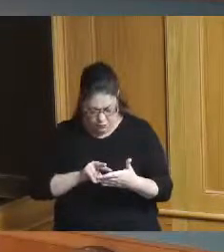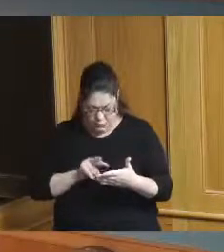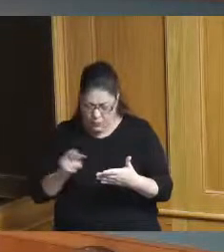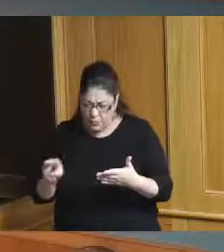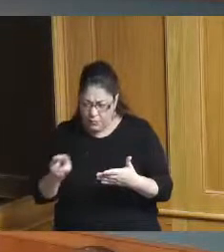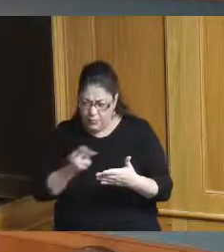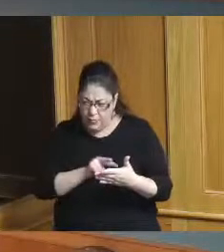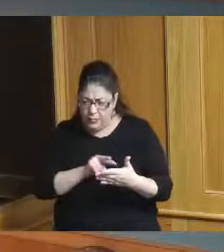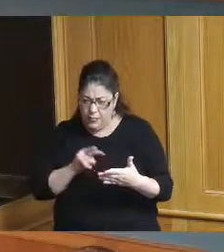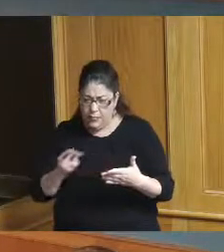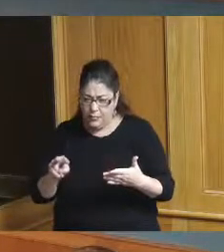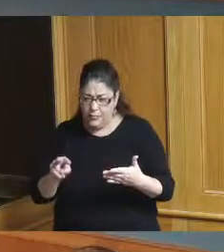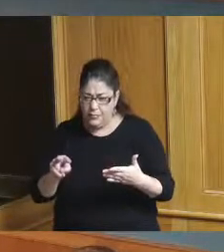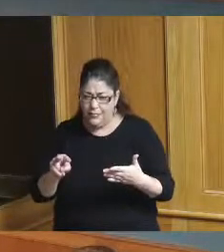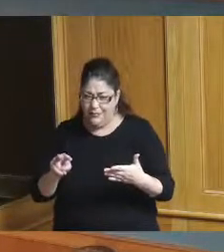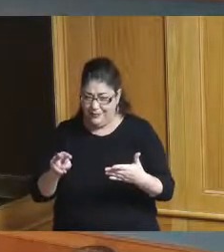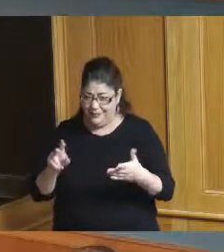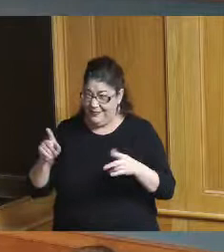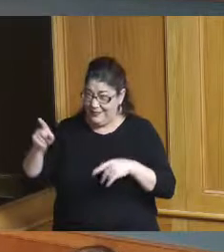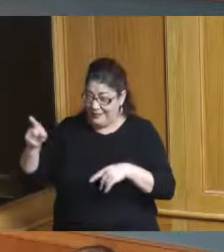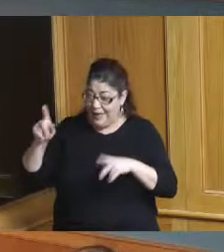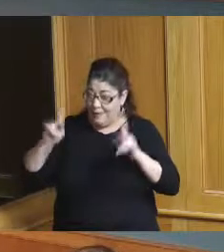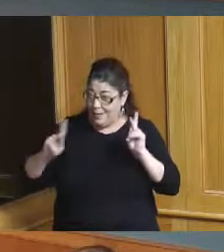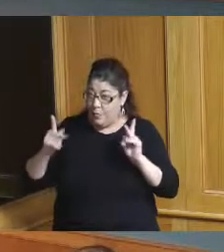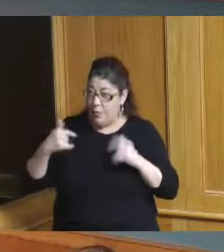no but do you want their address out there to the public I guess it's my